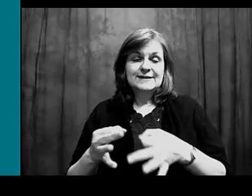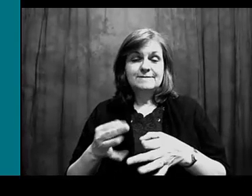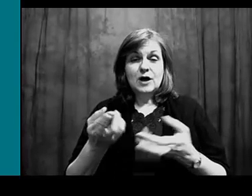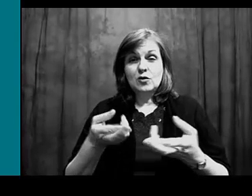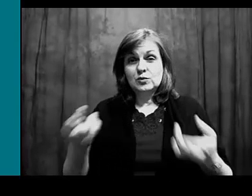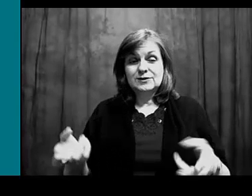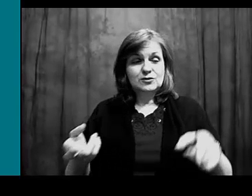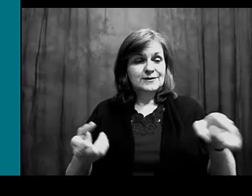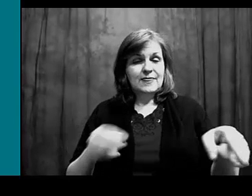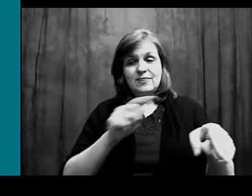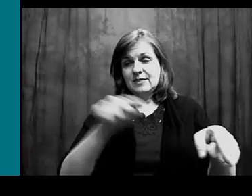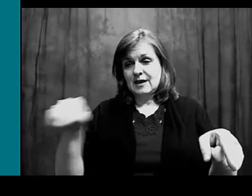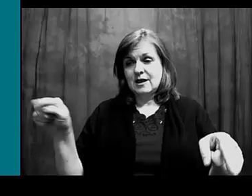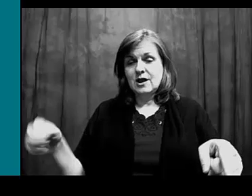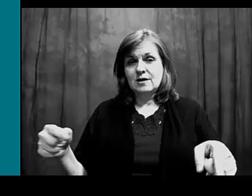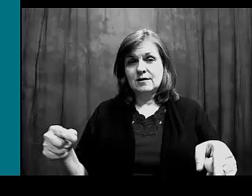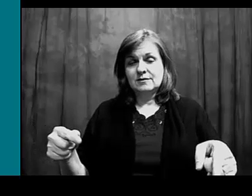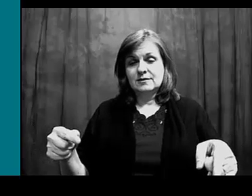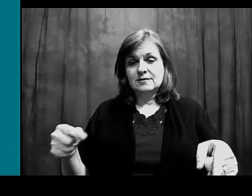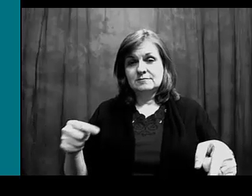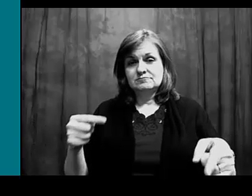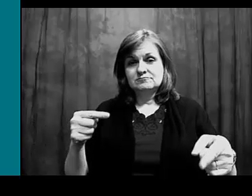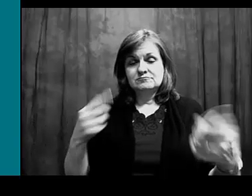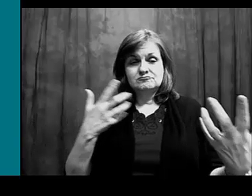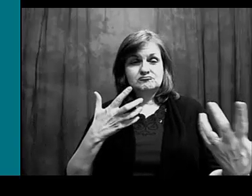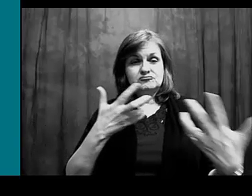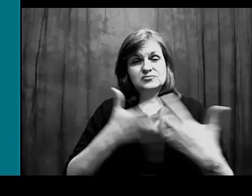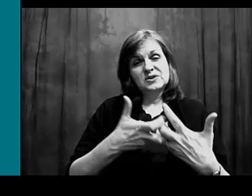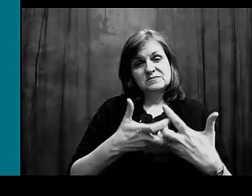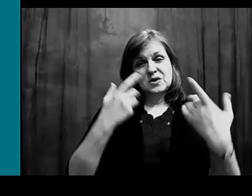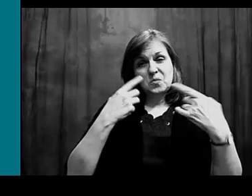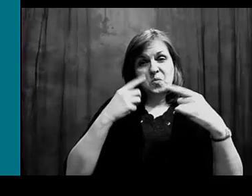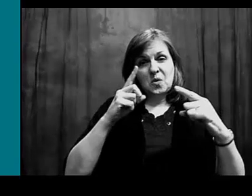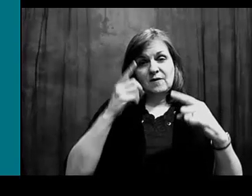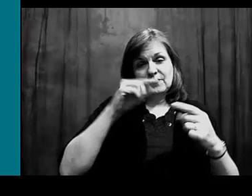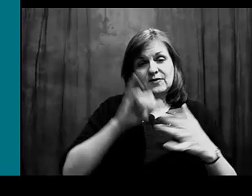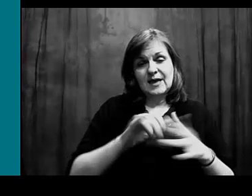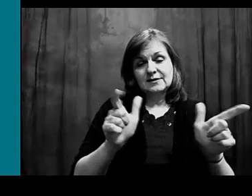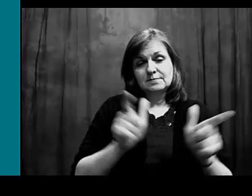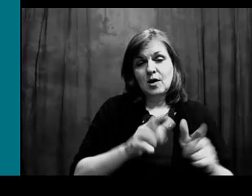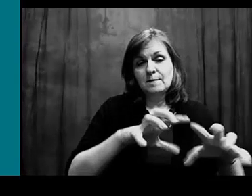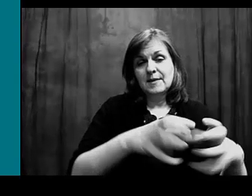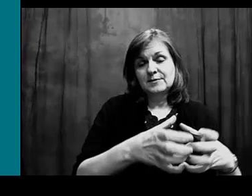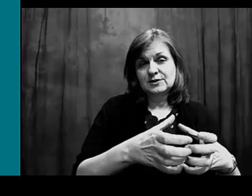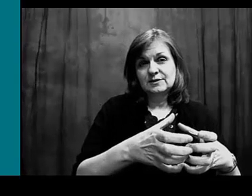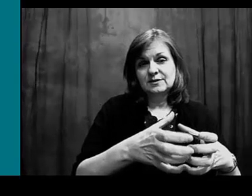if the resources work for that smaller population